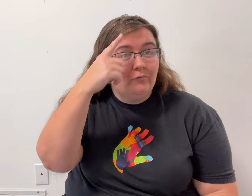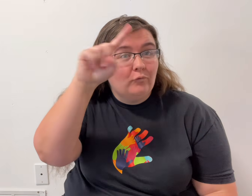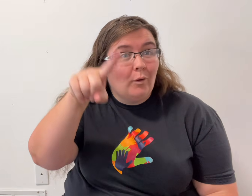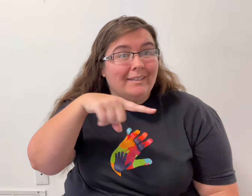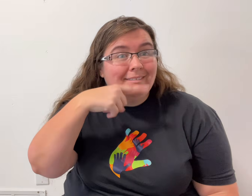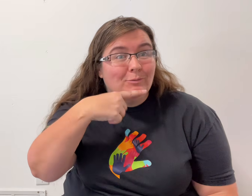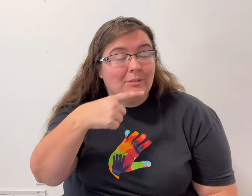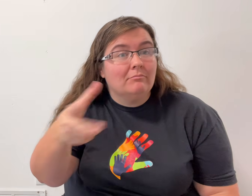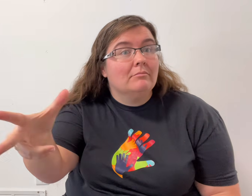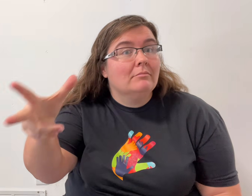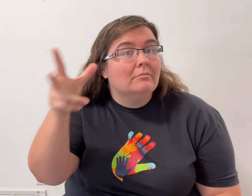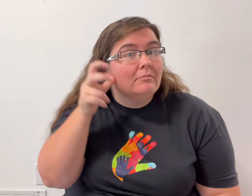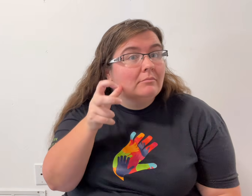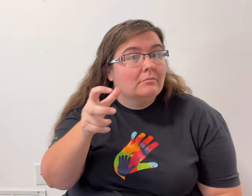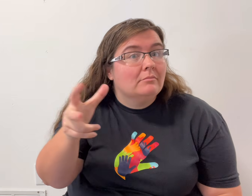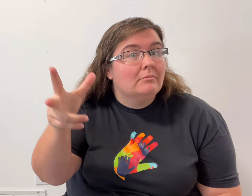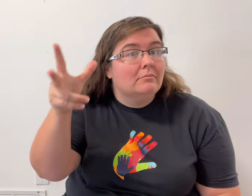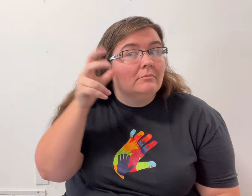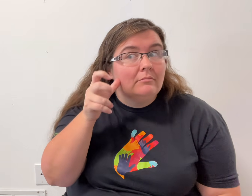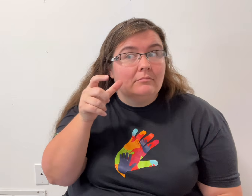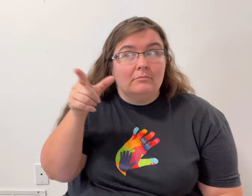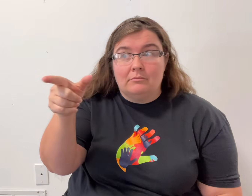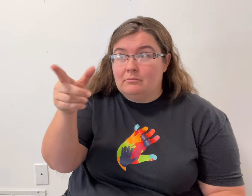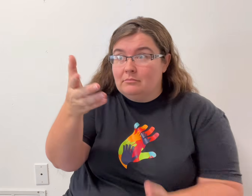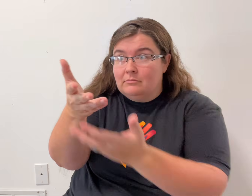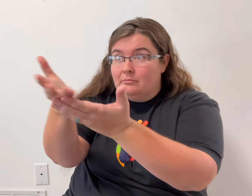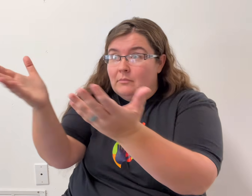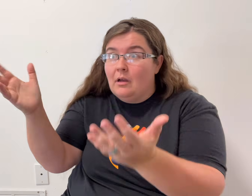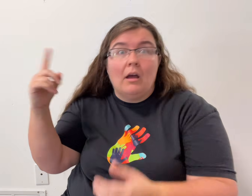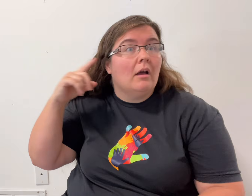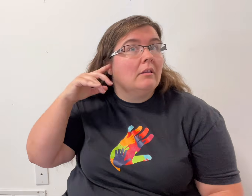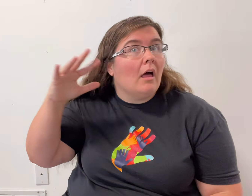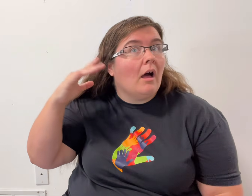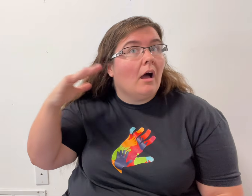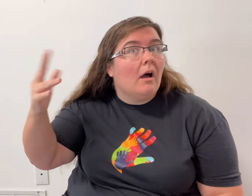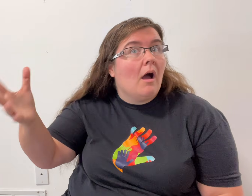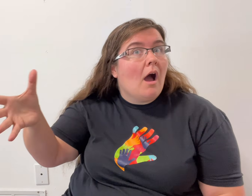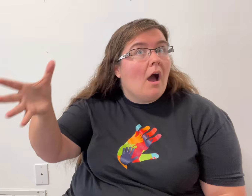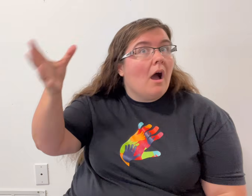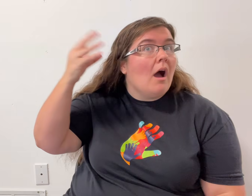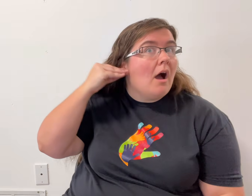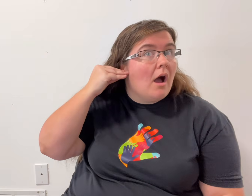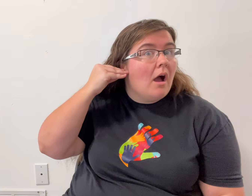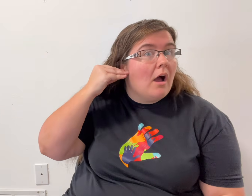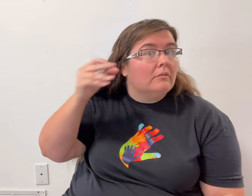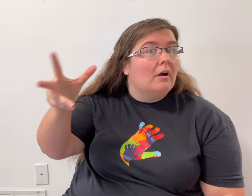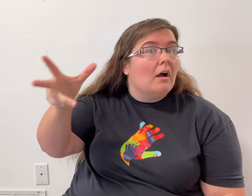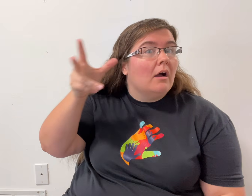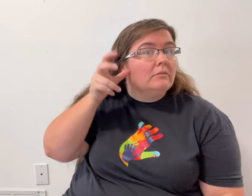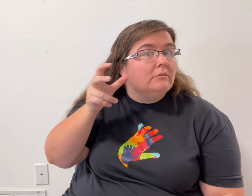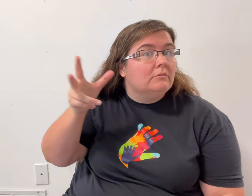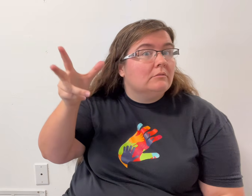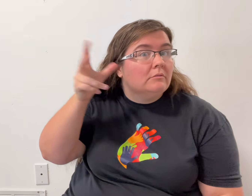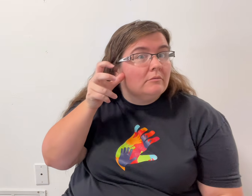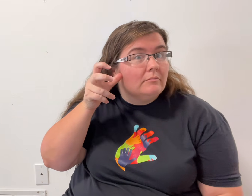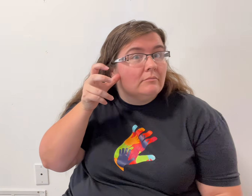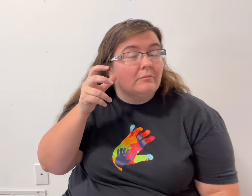For hearing people, you're pulling in the sounds around you. HEAR